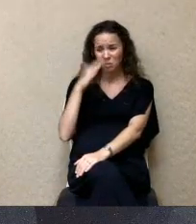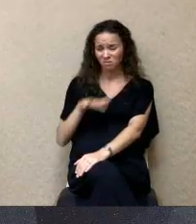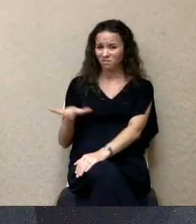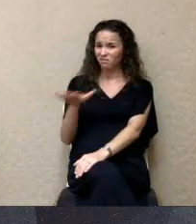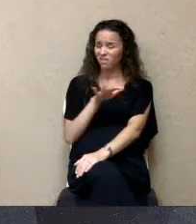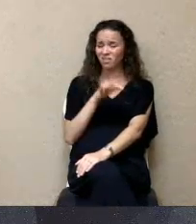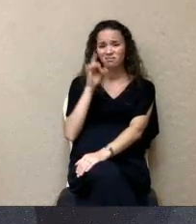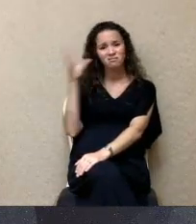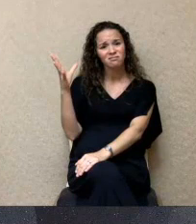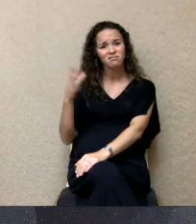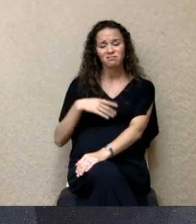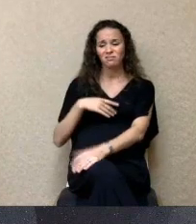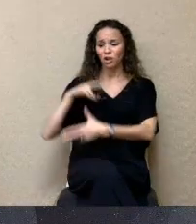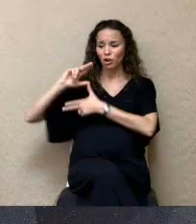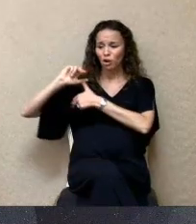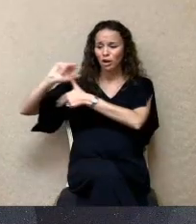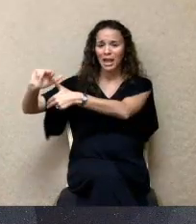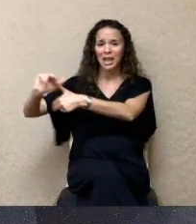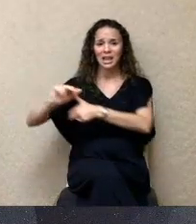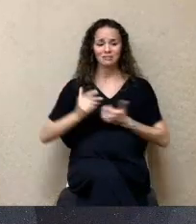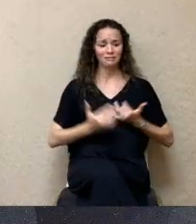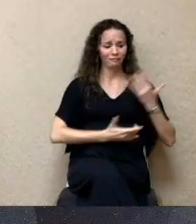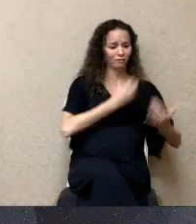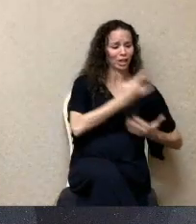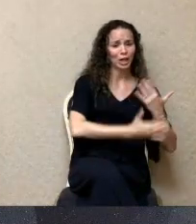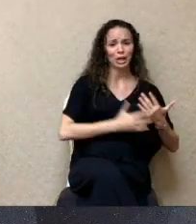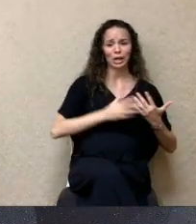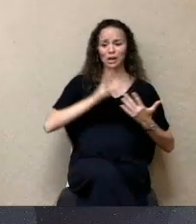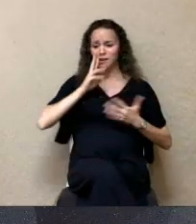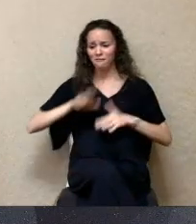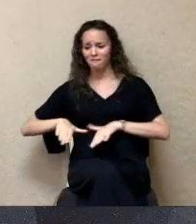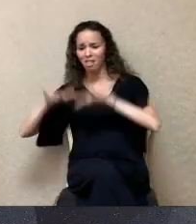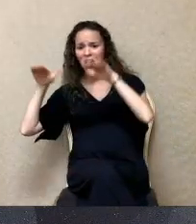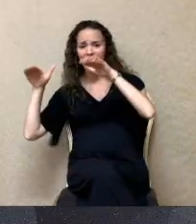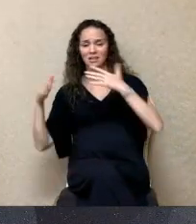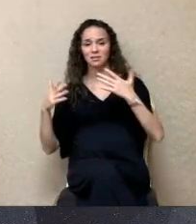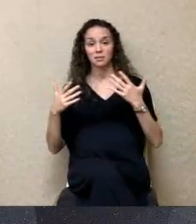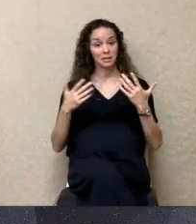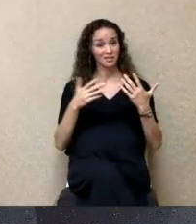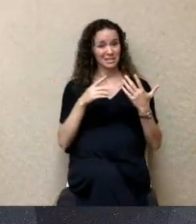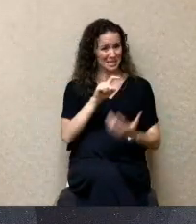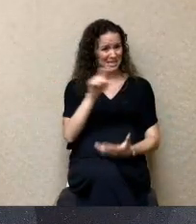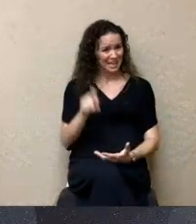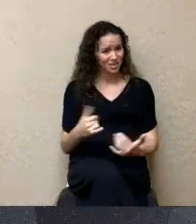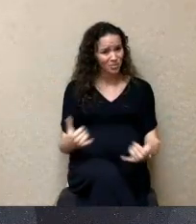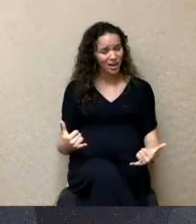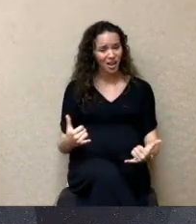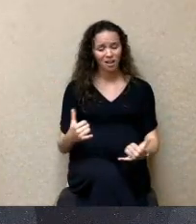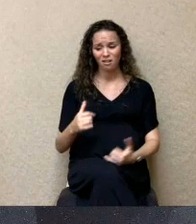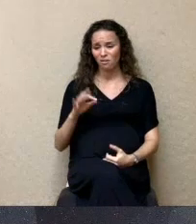yucky stuff that they've had happen in Texas and in Florida.